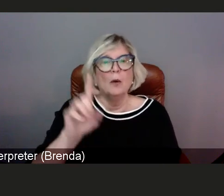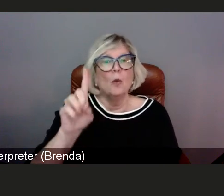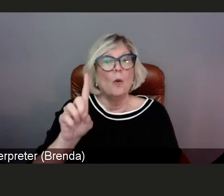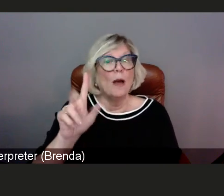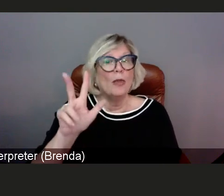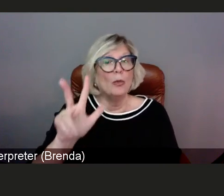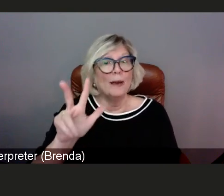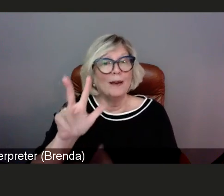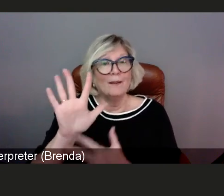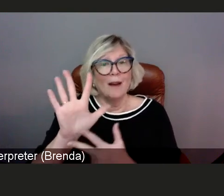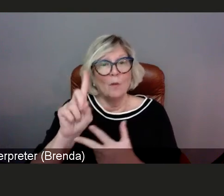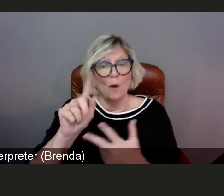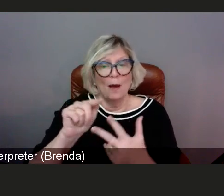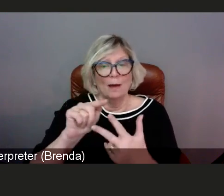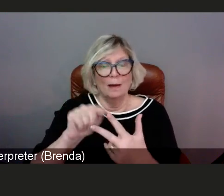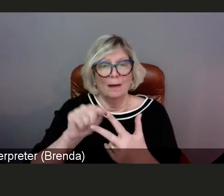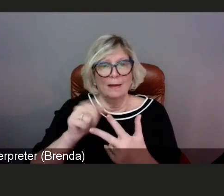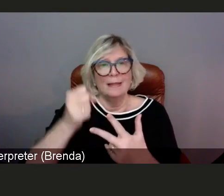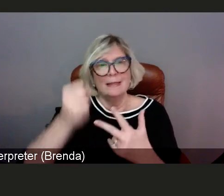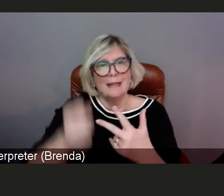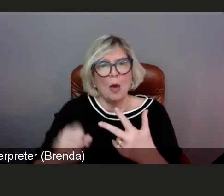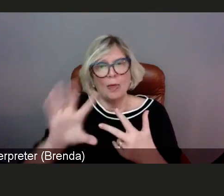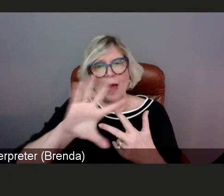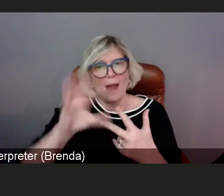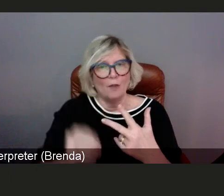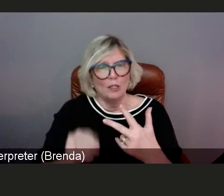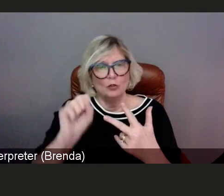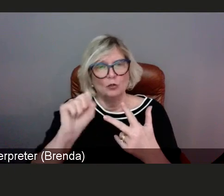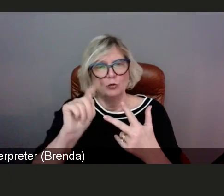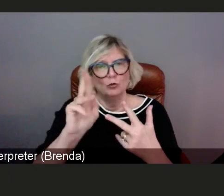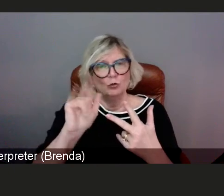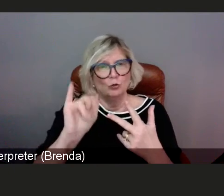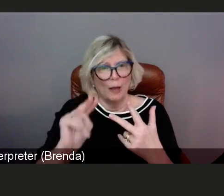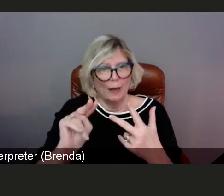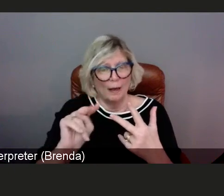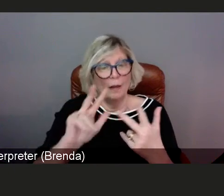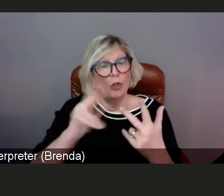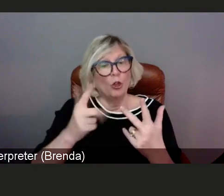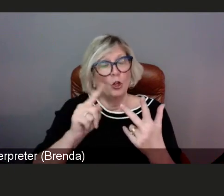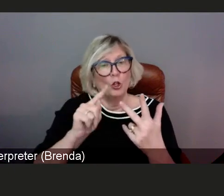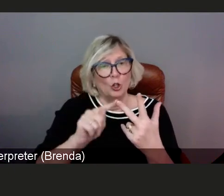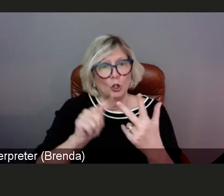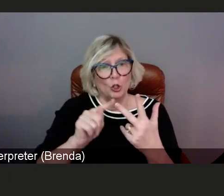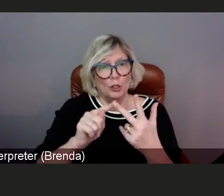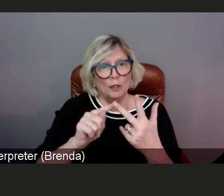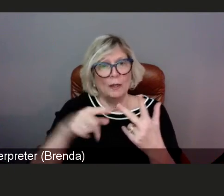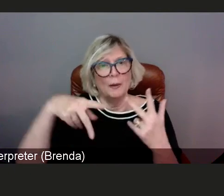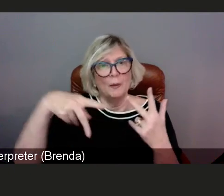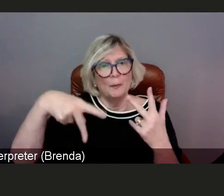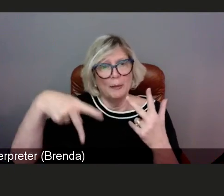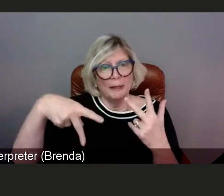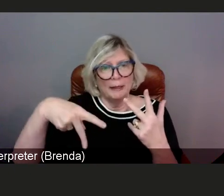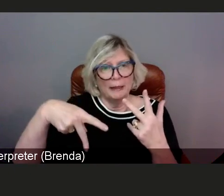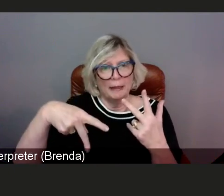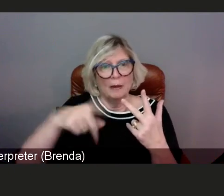and is known as a South African strain. The third one is P as in Paul, one